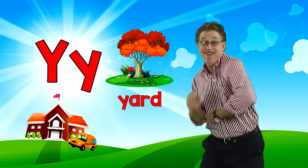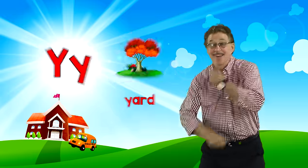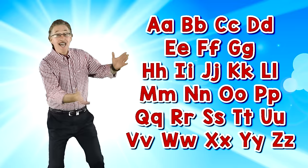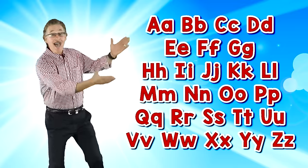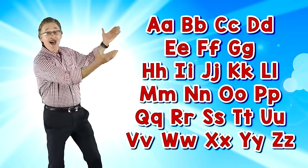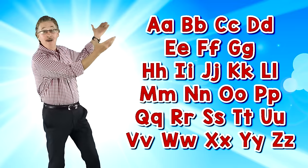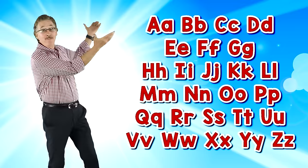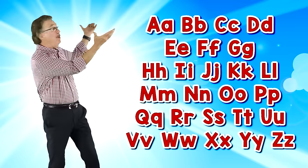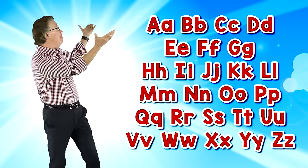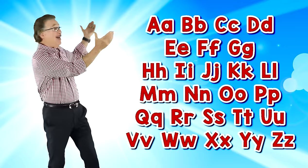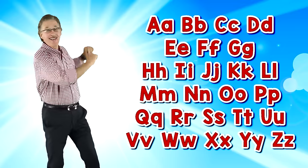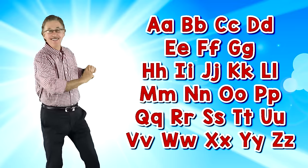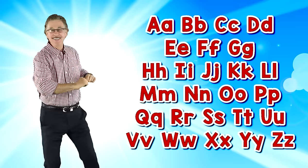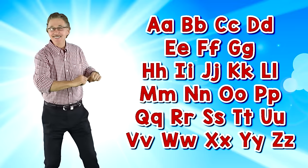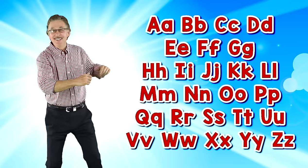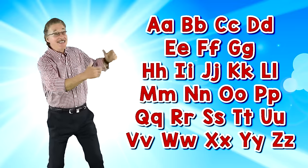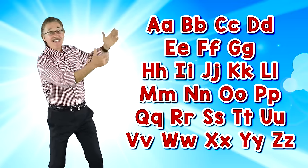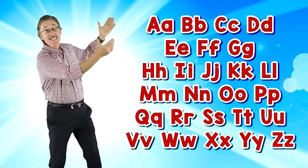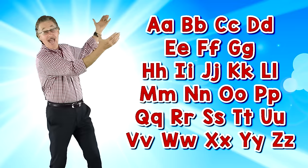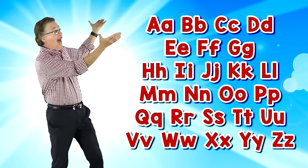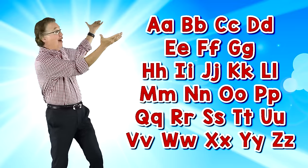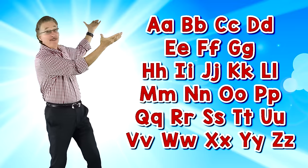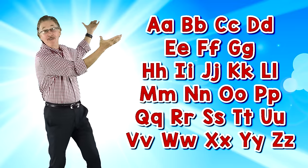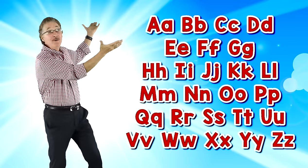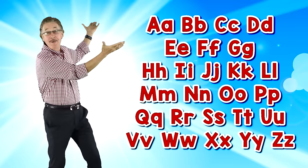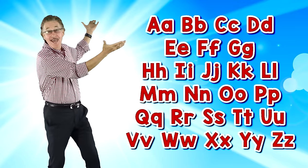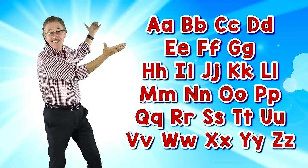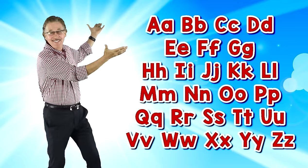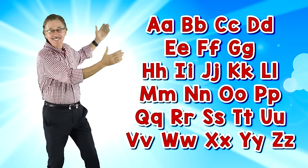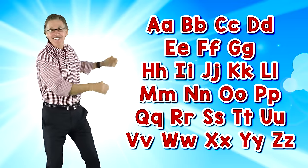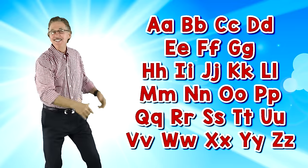The alphabet, the alphabet